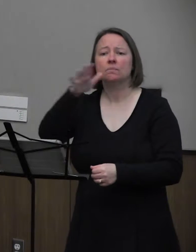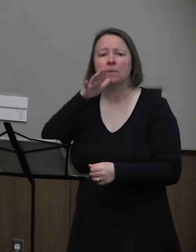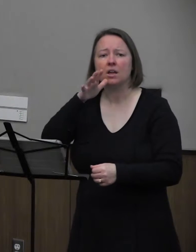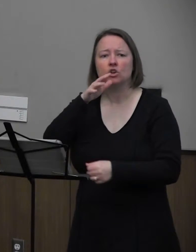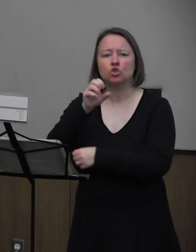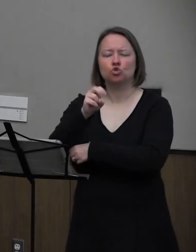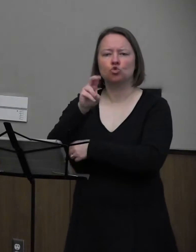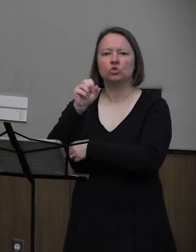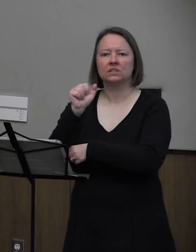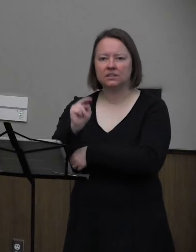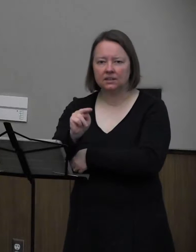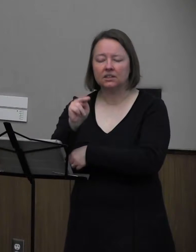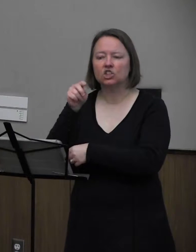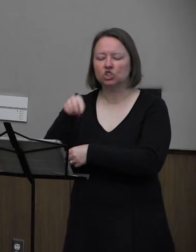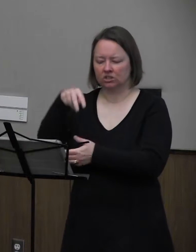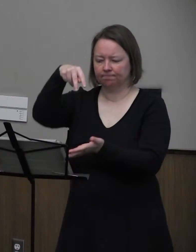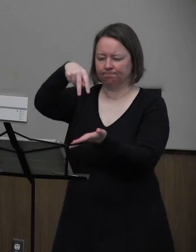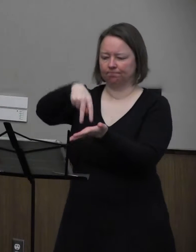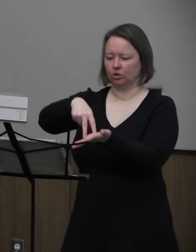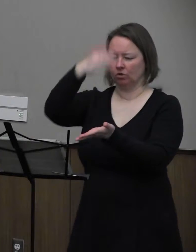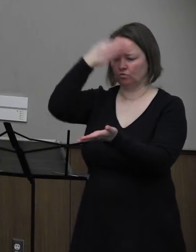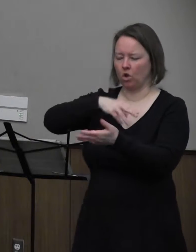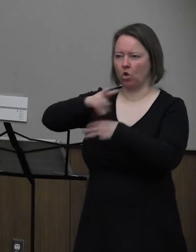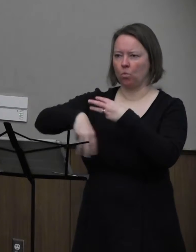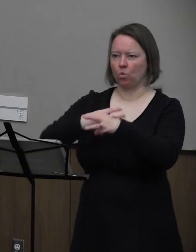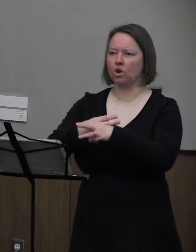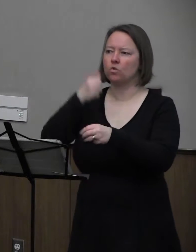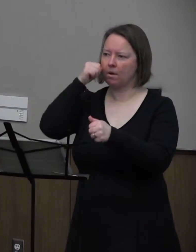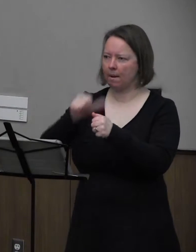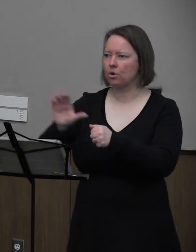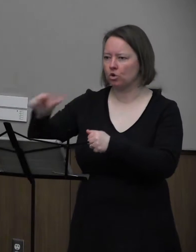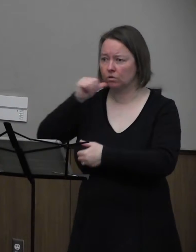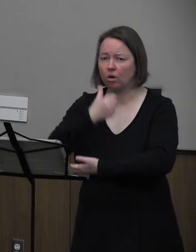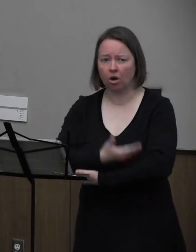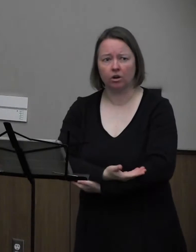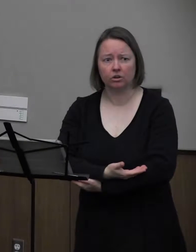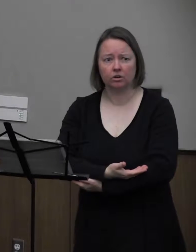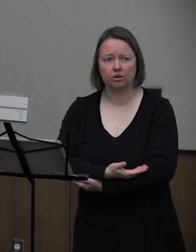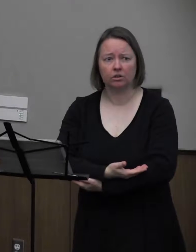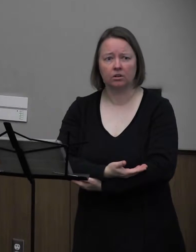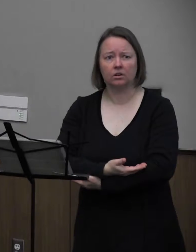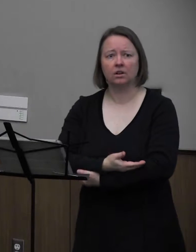stood before the world to remember her daughter and sent us all a message.